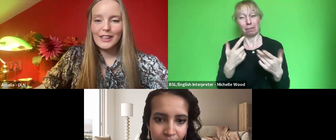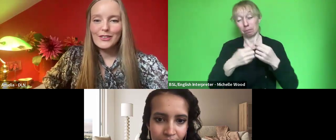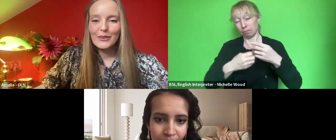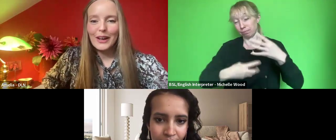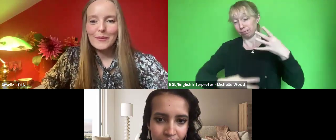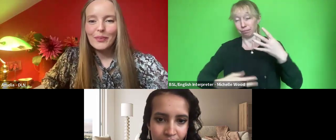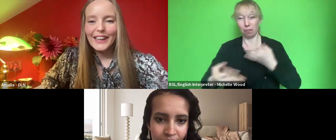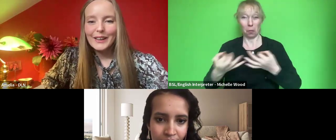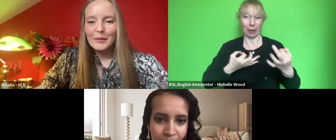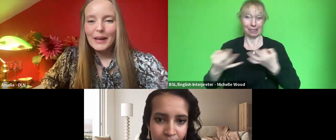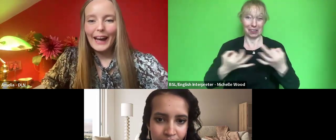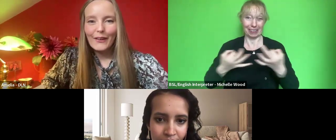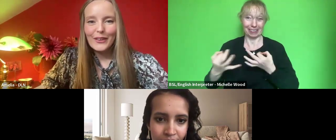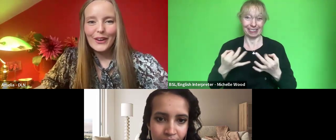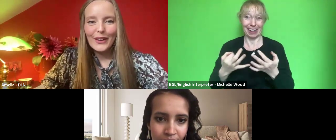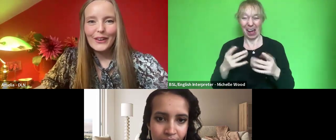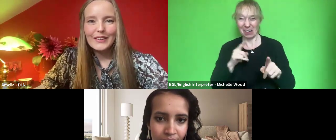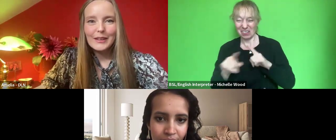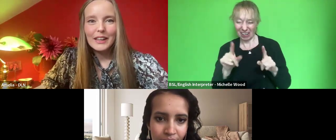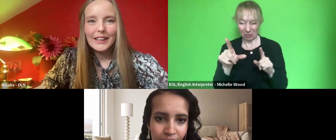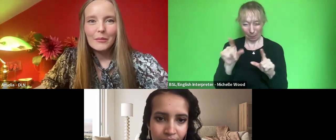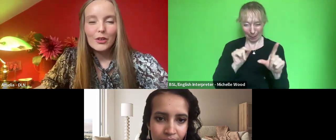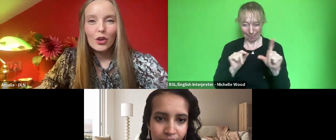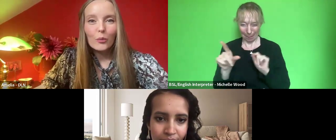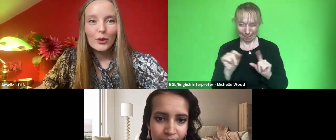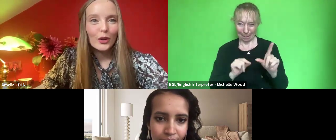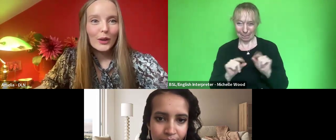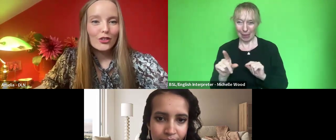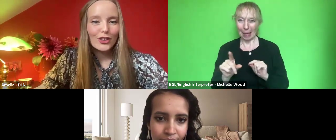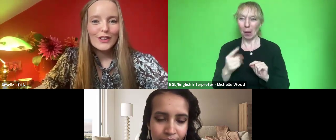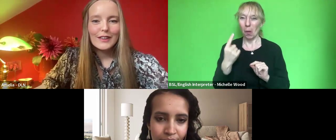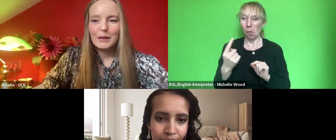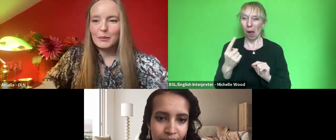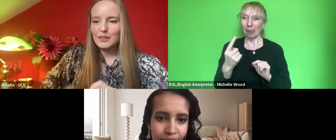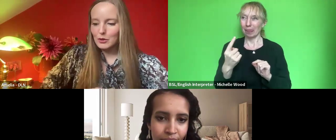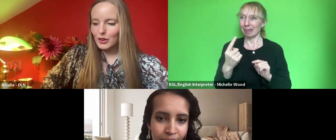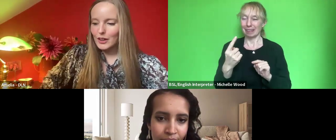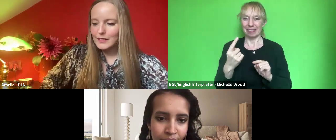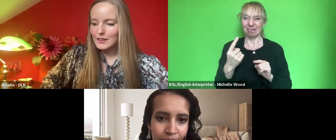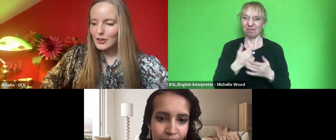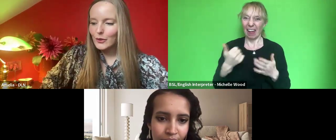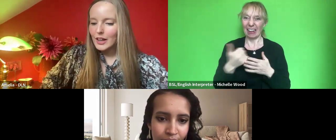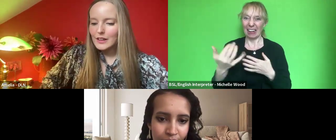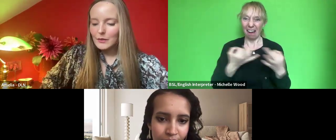so I'm trying to pick out the seemingly the most common questions that people seem to want answers to.